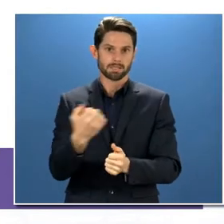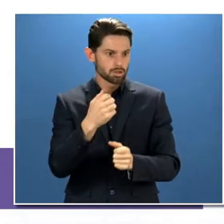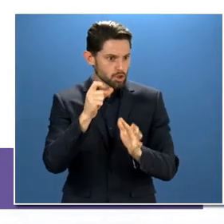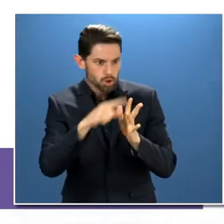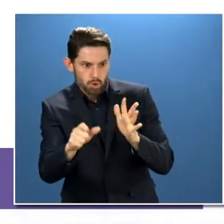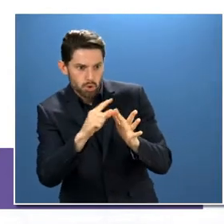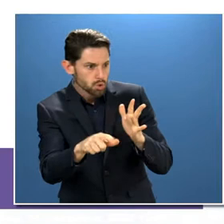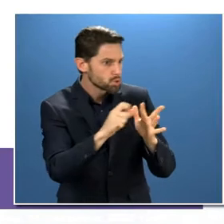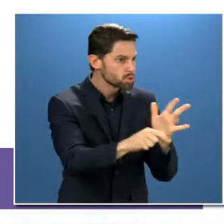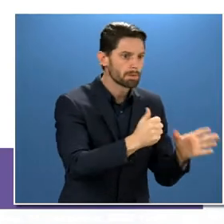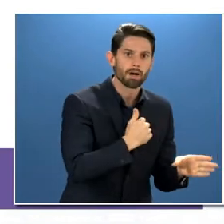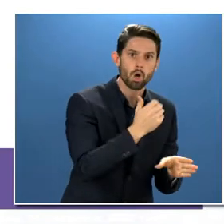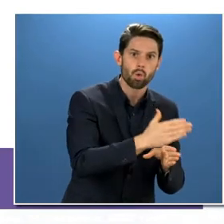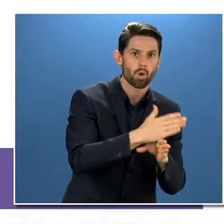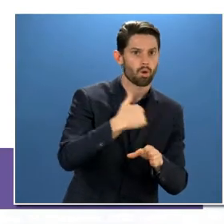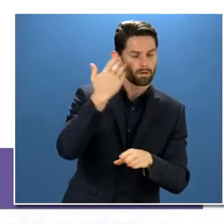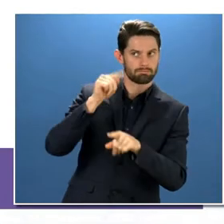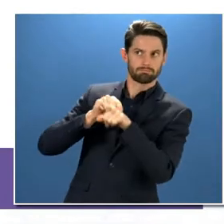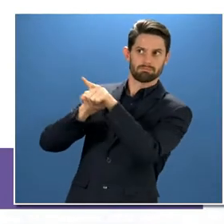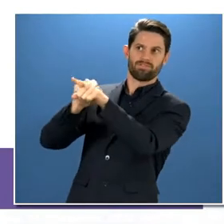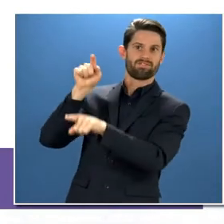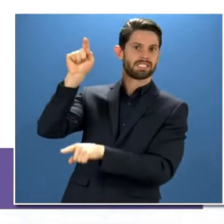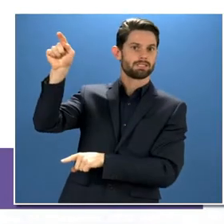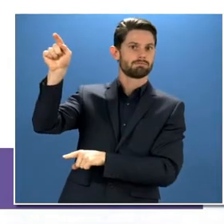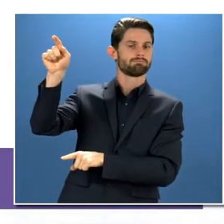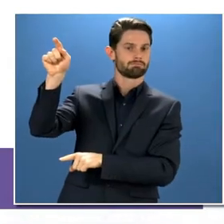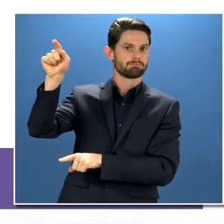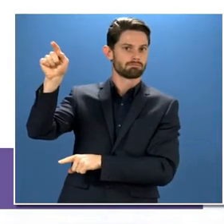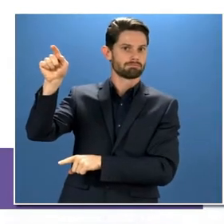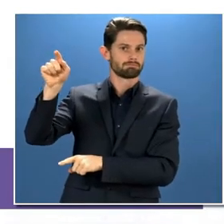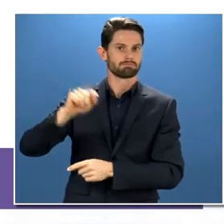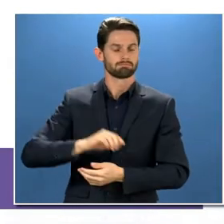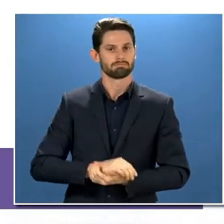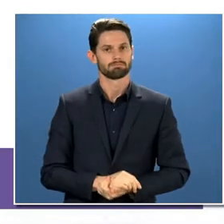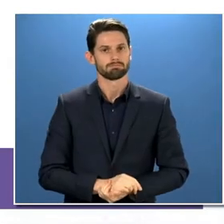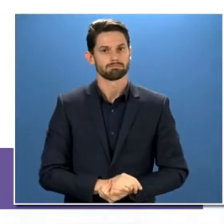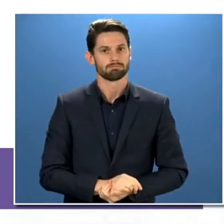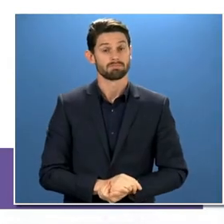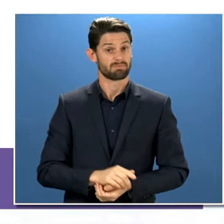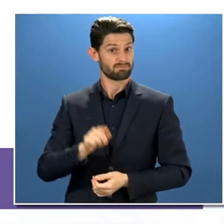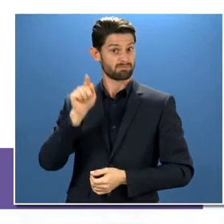to discharge my function. It is important to acknowledge that the Convention on the Rights of Persons With